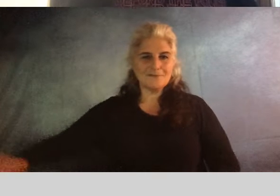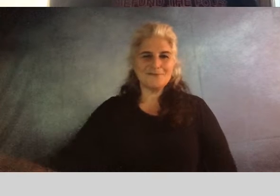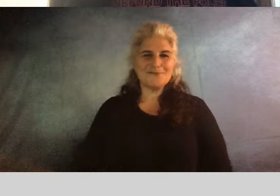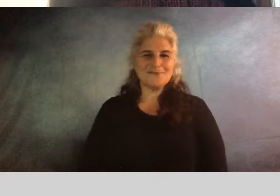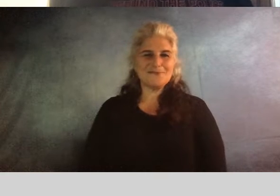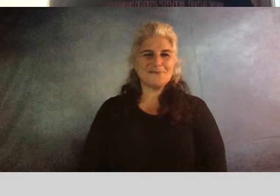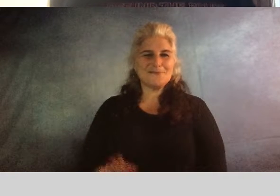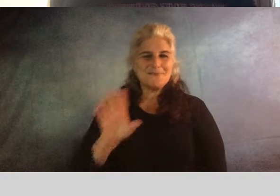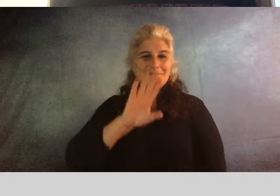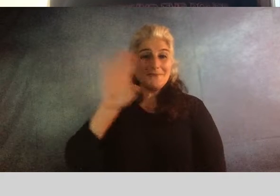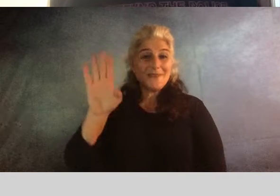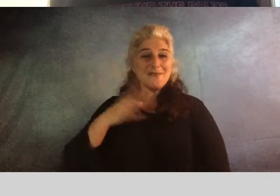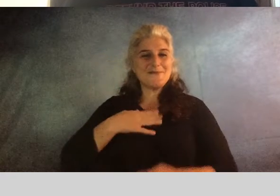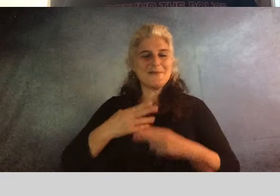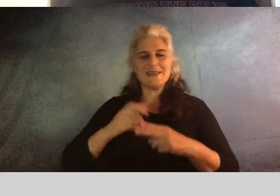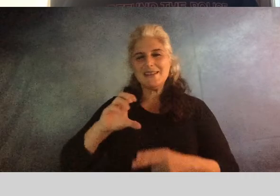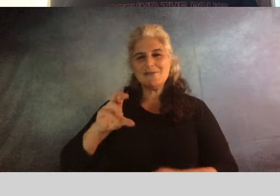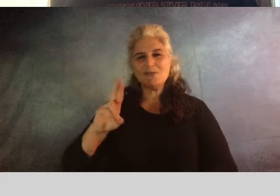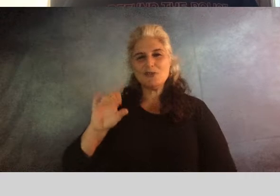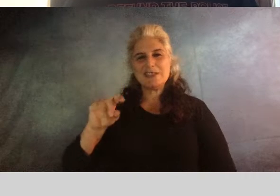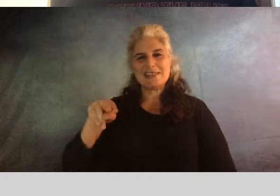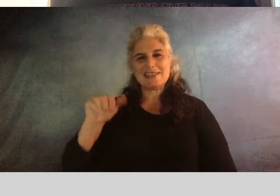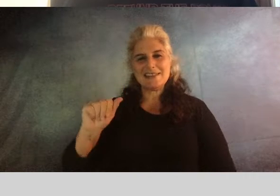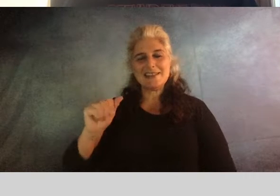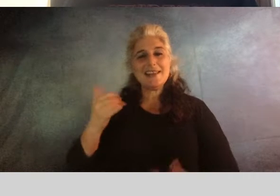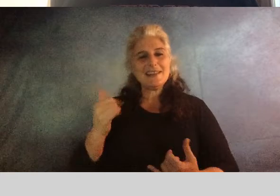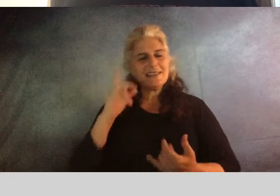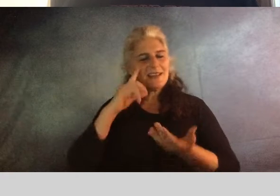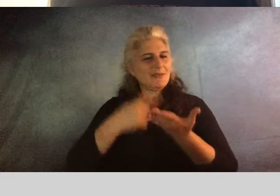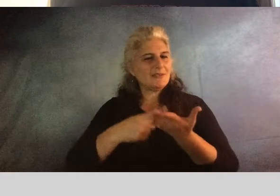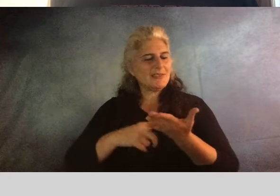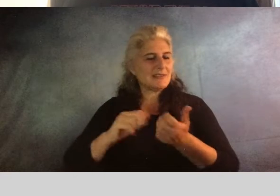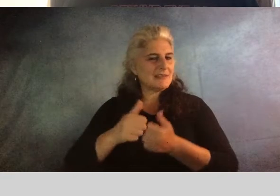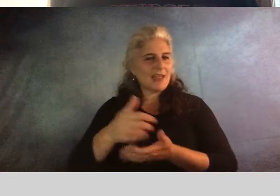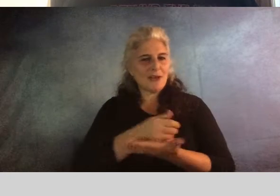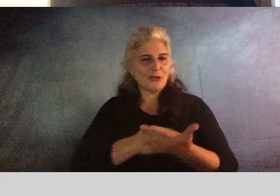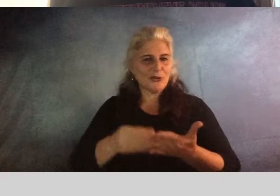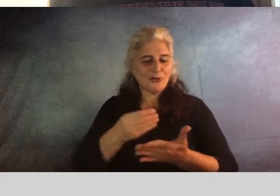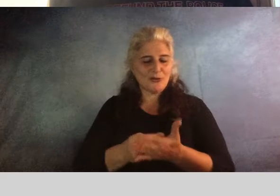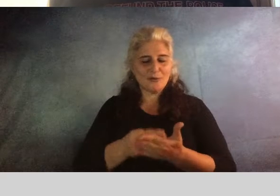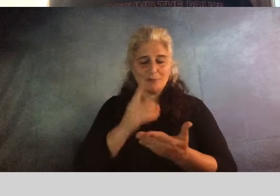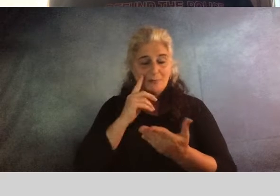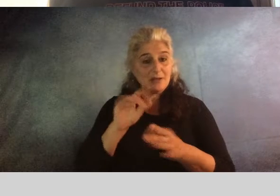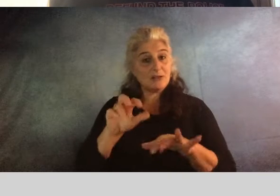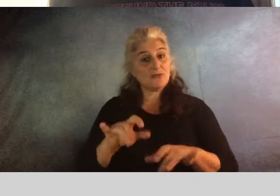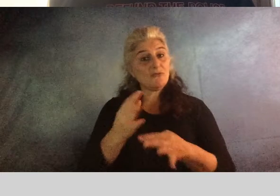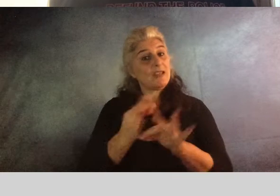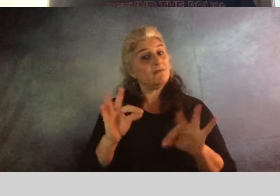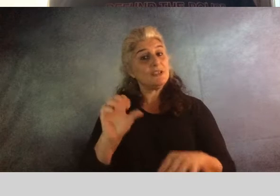Hi my name is Cristina. Today, I'm gonna talk about how to get paid to write free software.